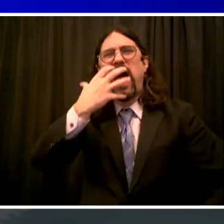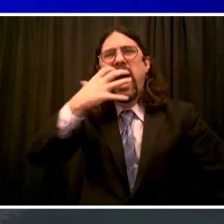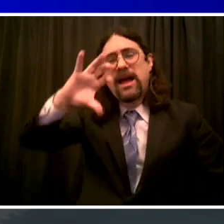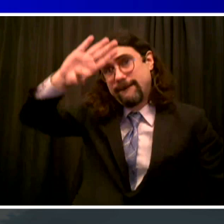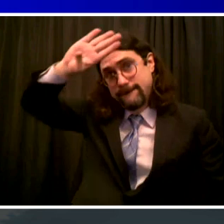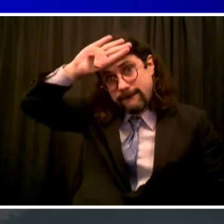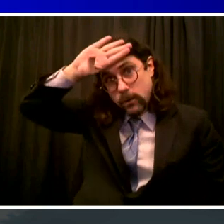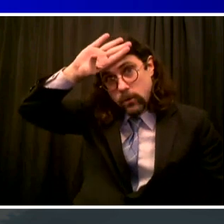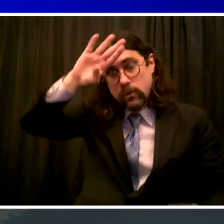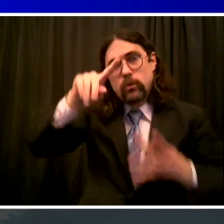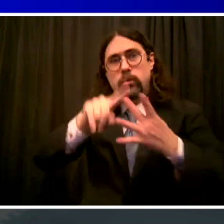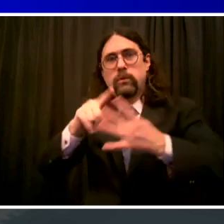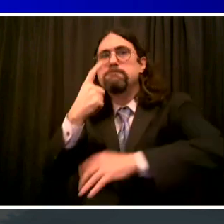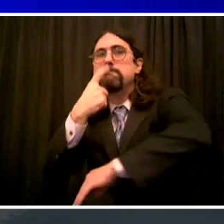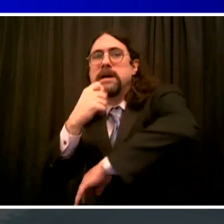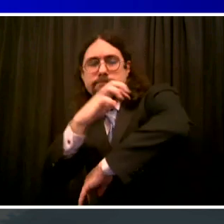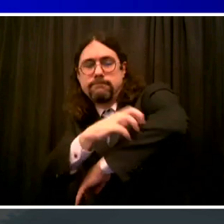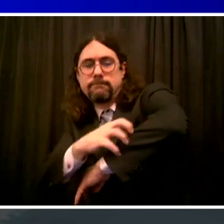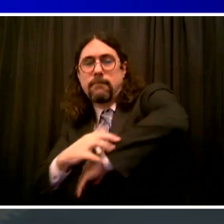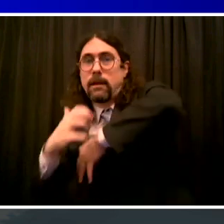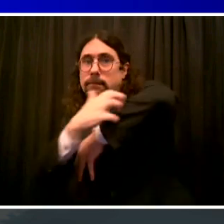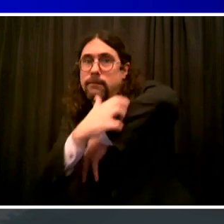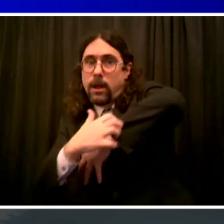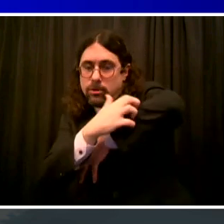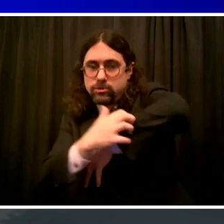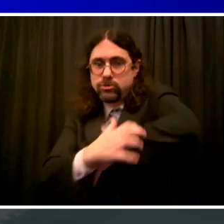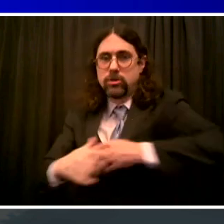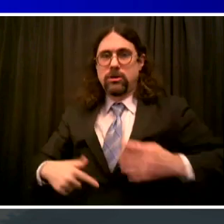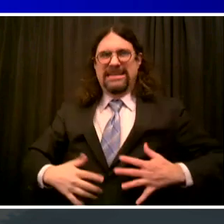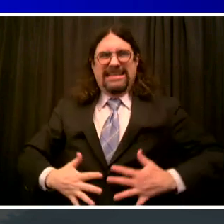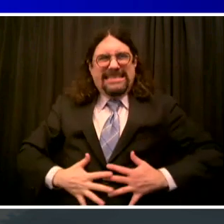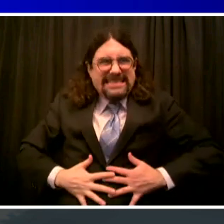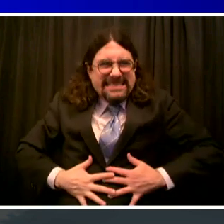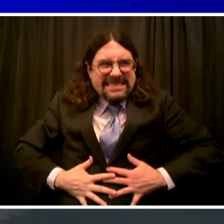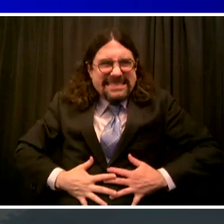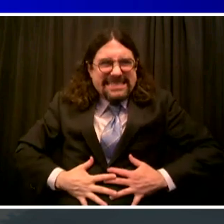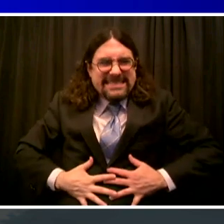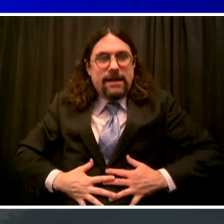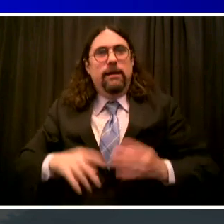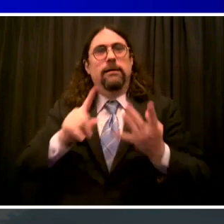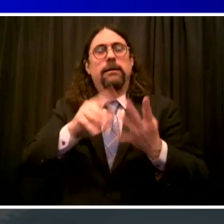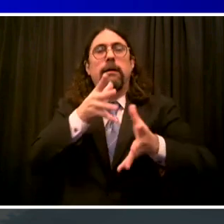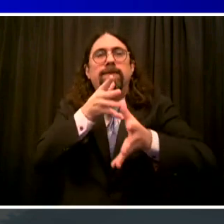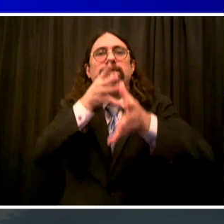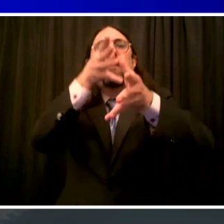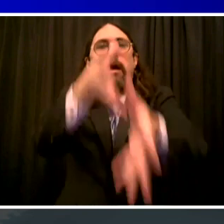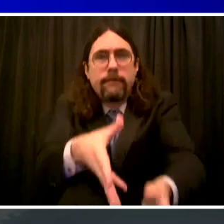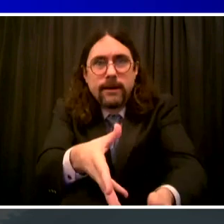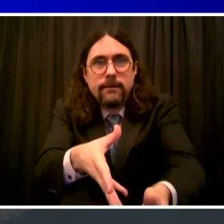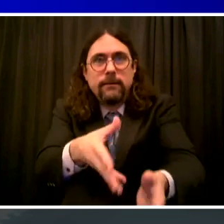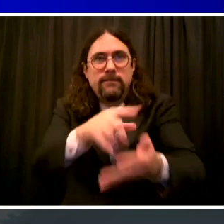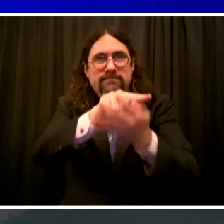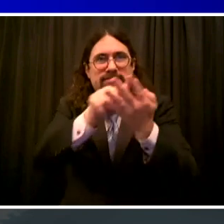LOOK OFR. PERSISTENT FEVER, RASH, ABDOMINAL PAIN, VOTIMING.